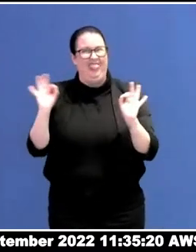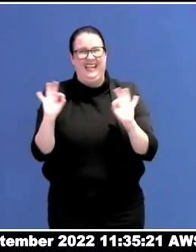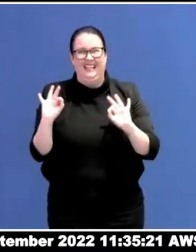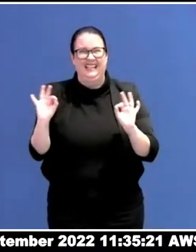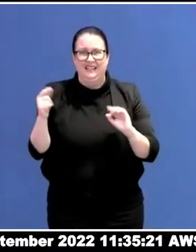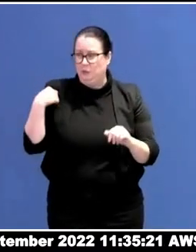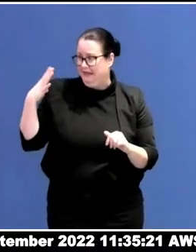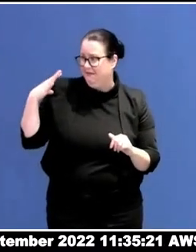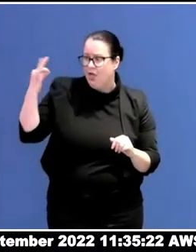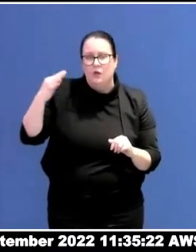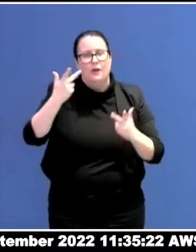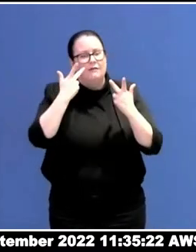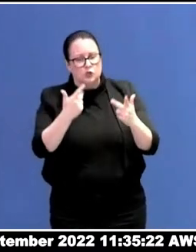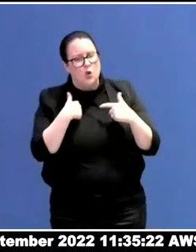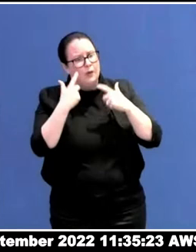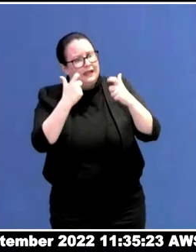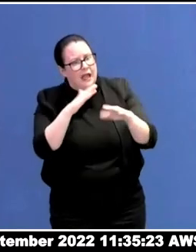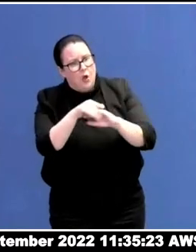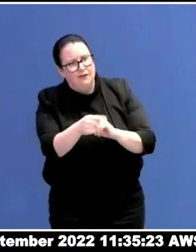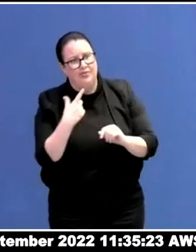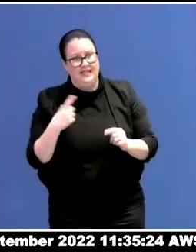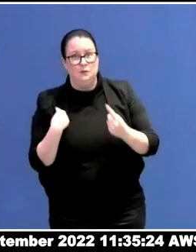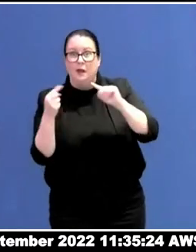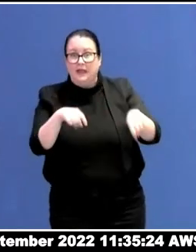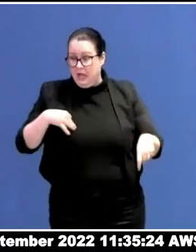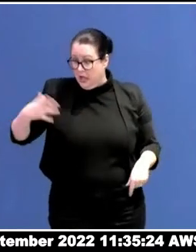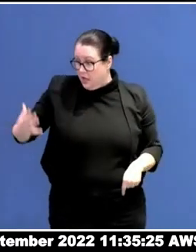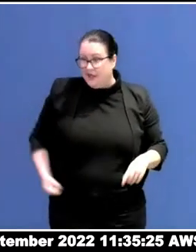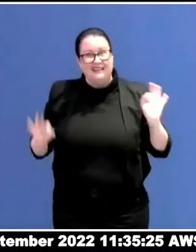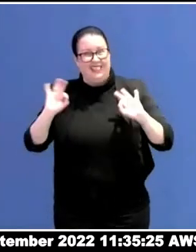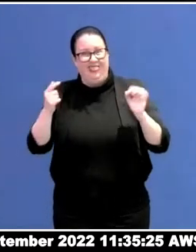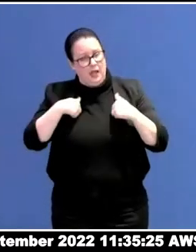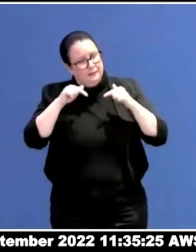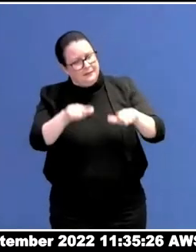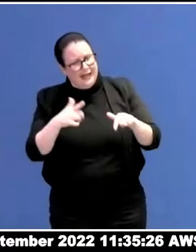need to show people that you care, and that's the way people open up to you and be way more receptive.